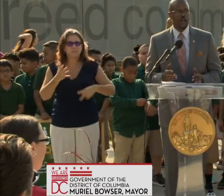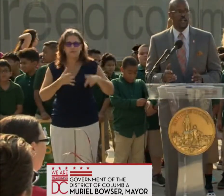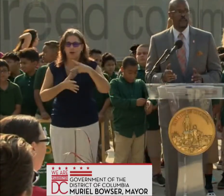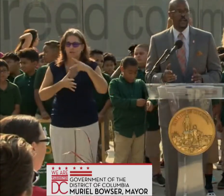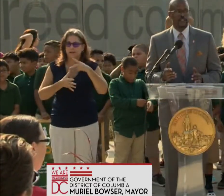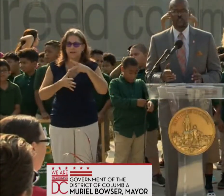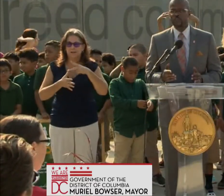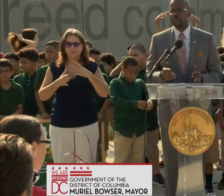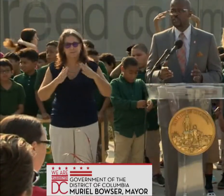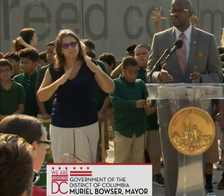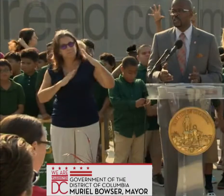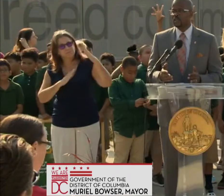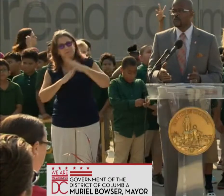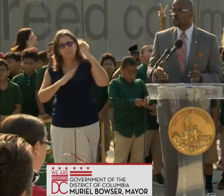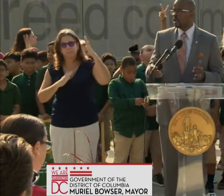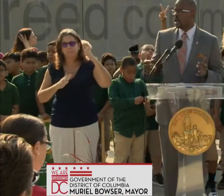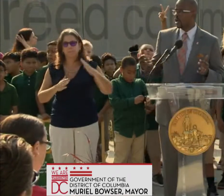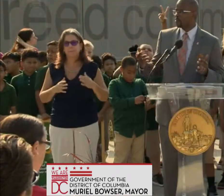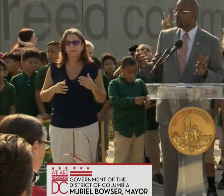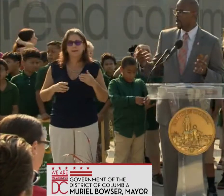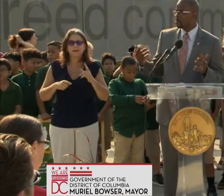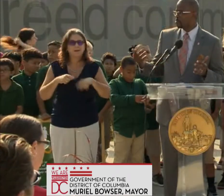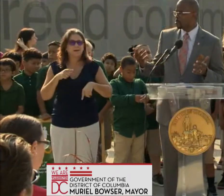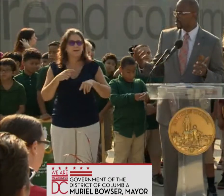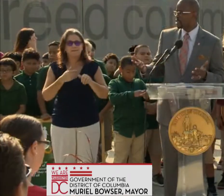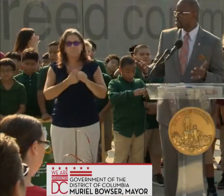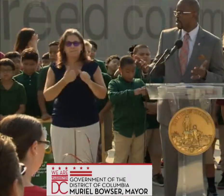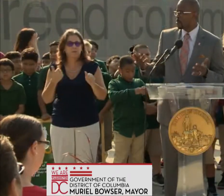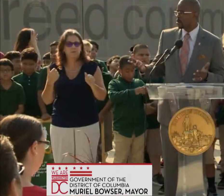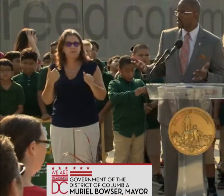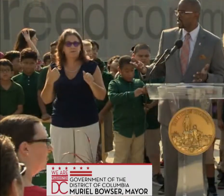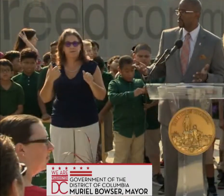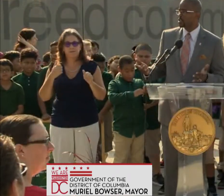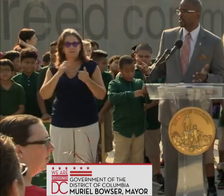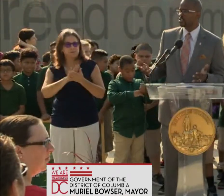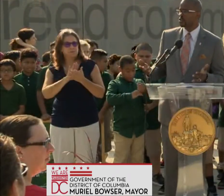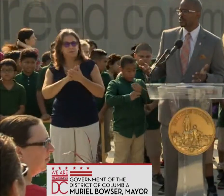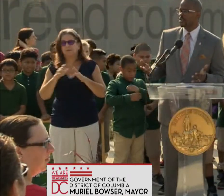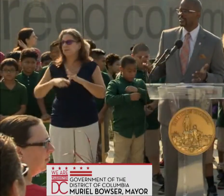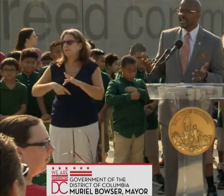talk about students missing missing more than 10% of the school year that's a